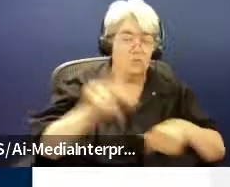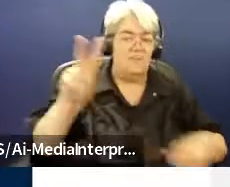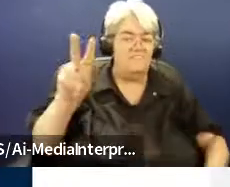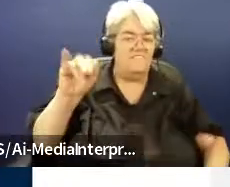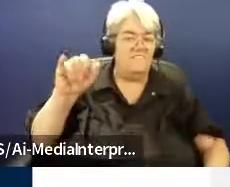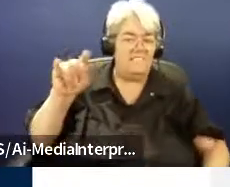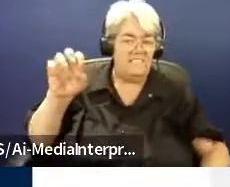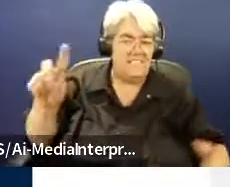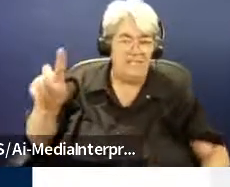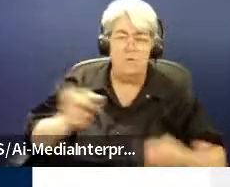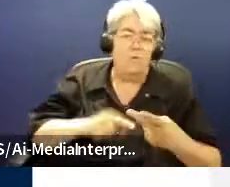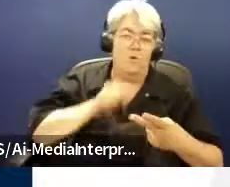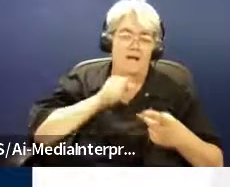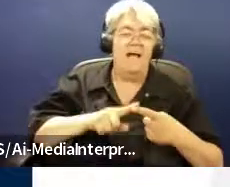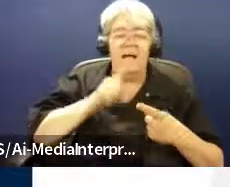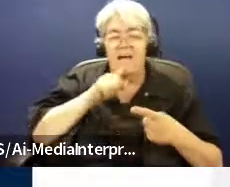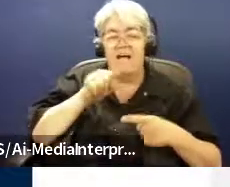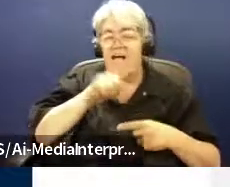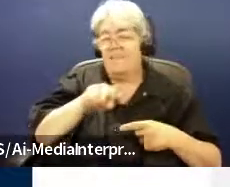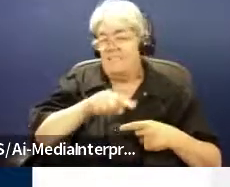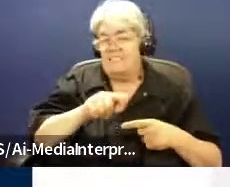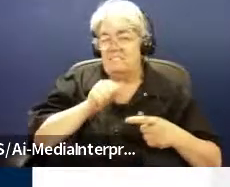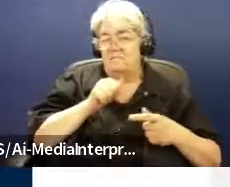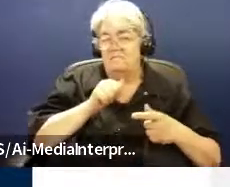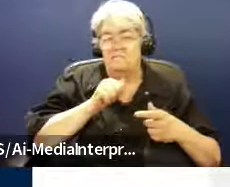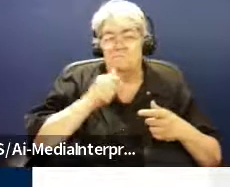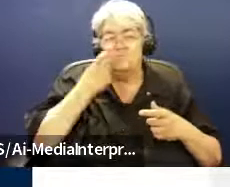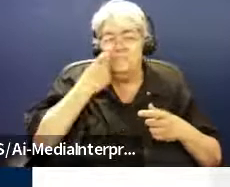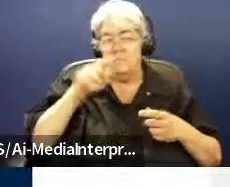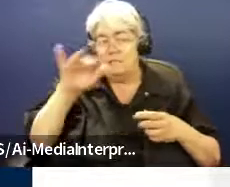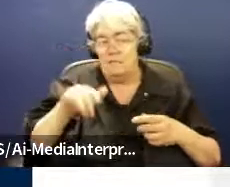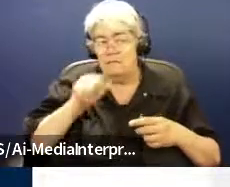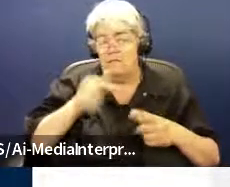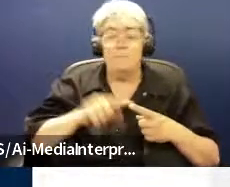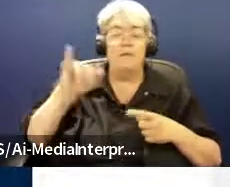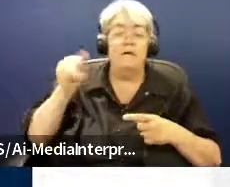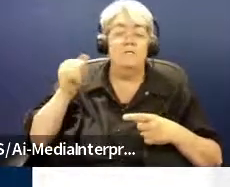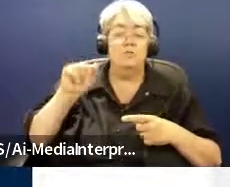the blind of Ukraine link. MATT HACKETT: You can tell as we Through some of these